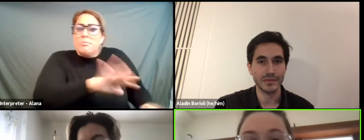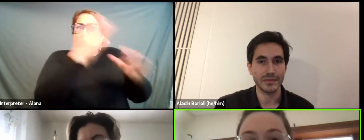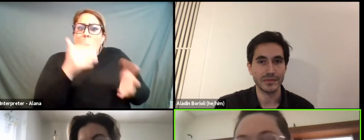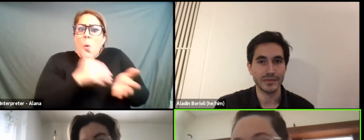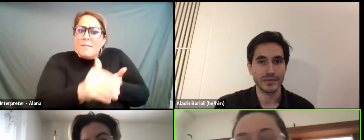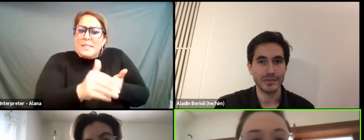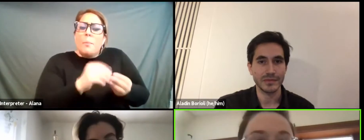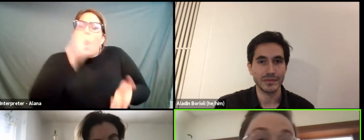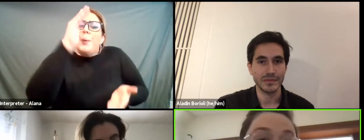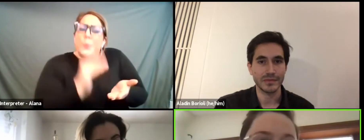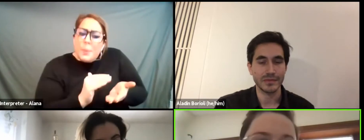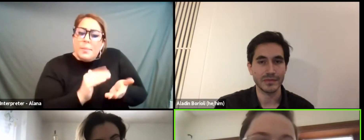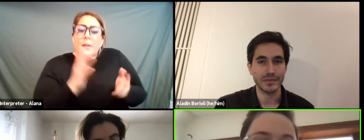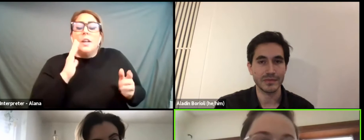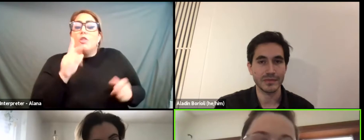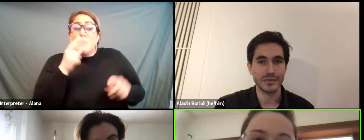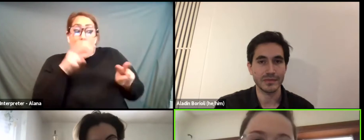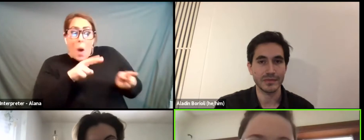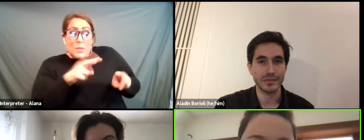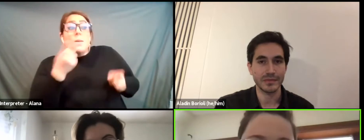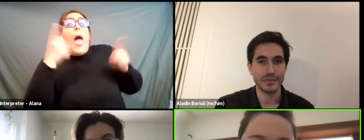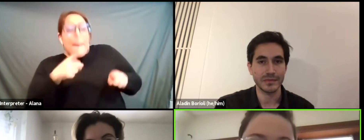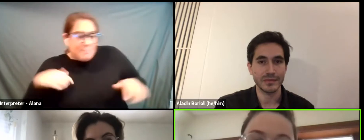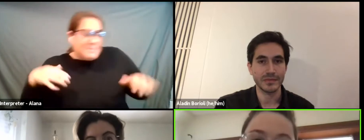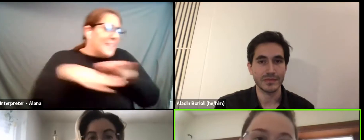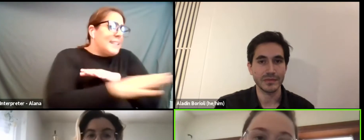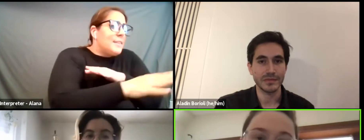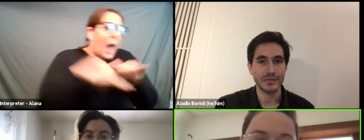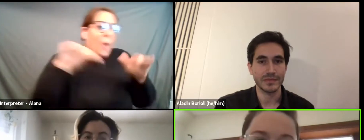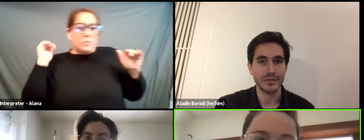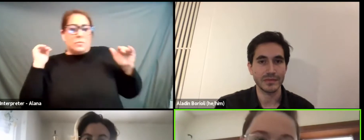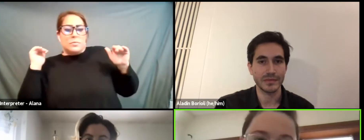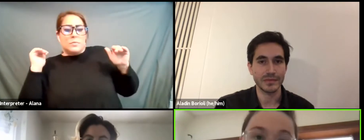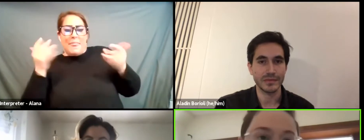we're just going in just enough so we can act as shepherds to these bees that already know how to